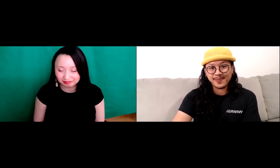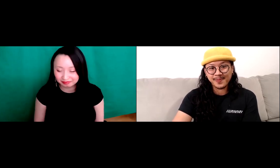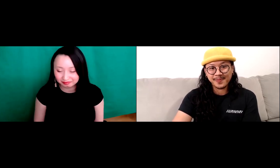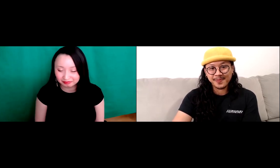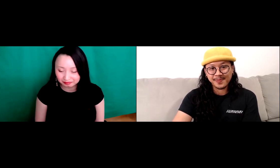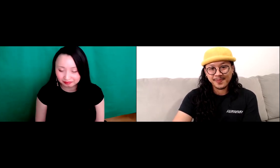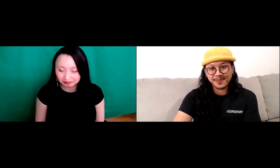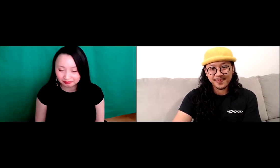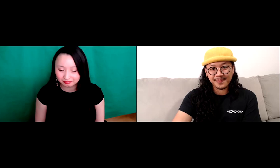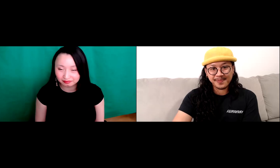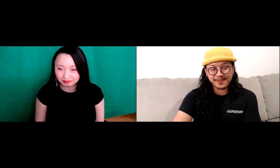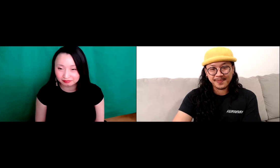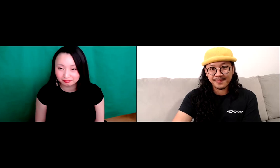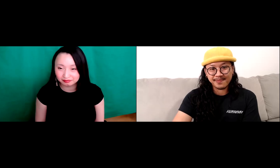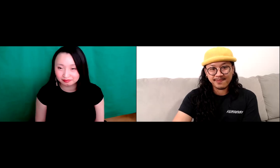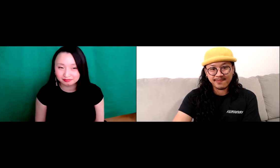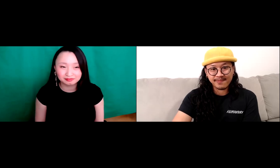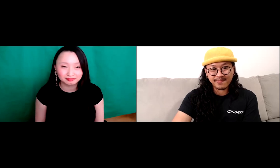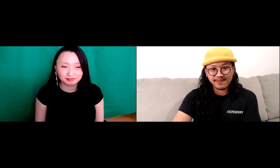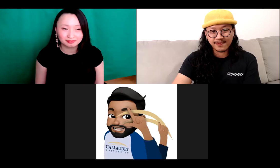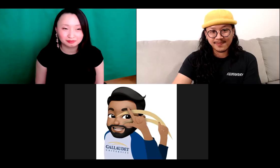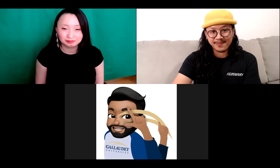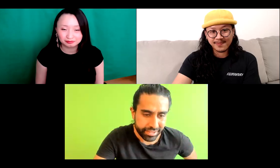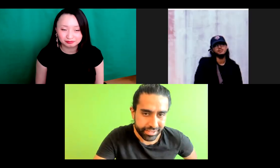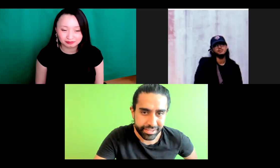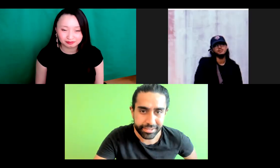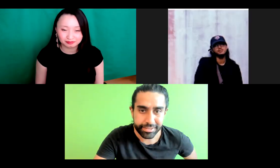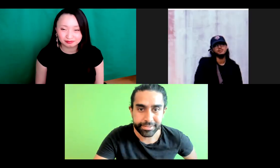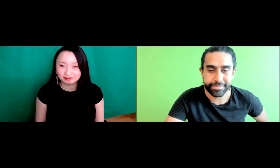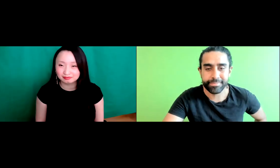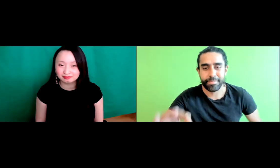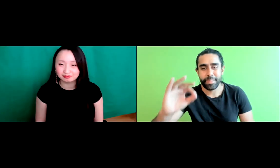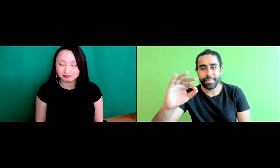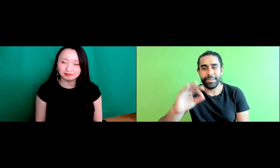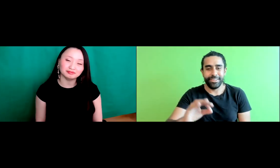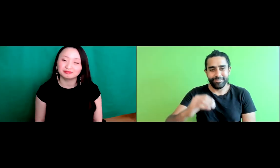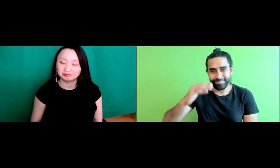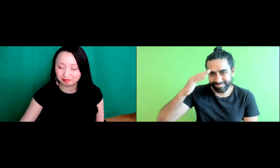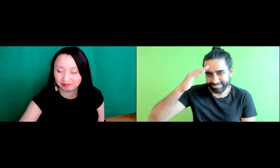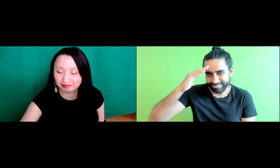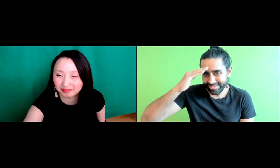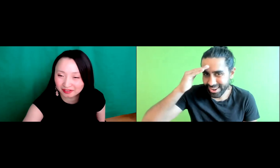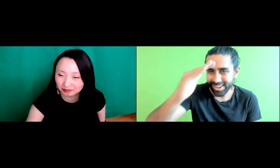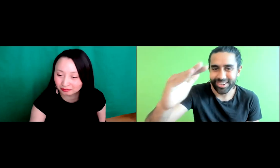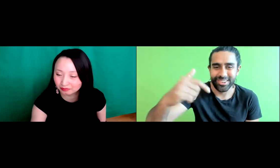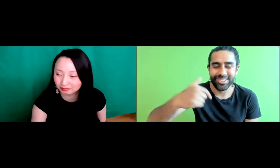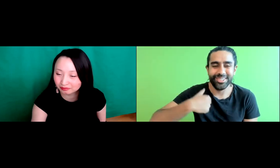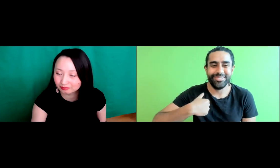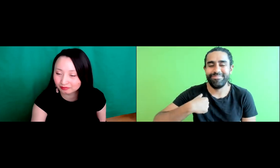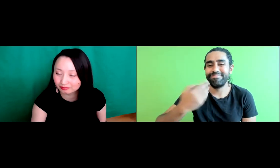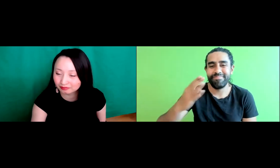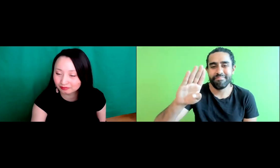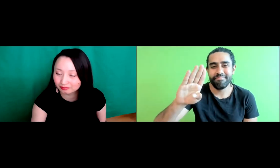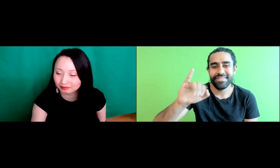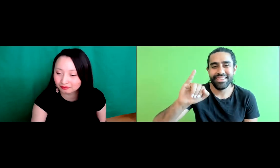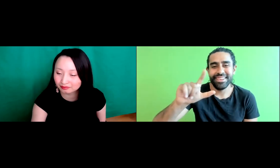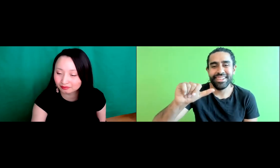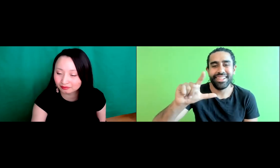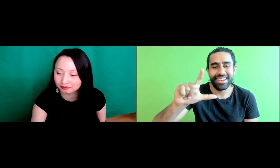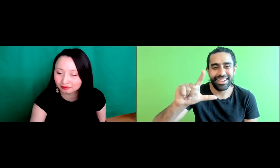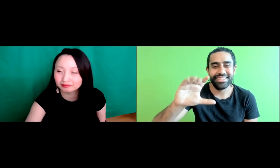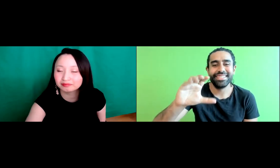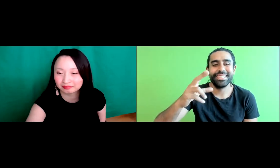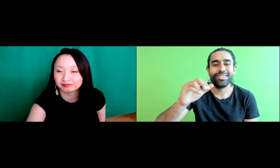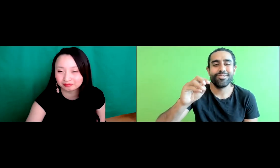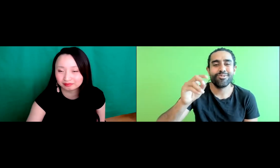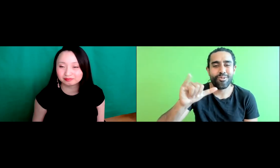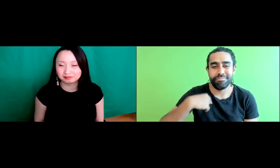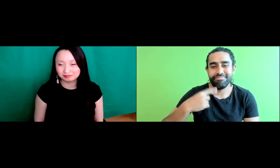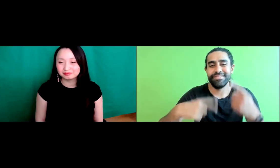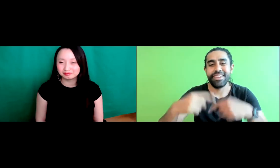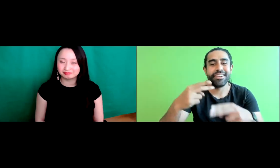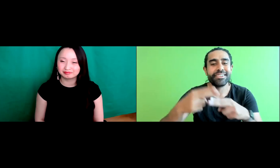Let's go ahead and have below. Hello, my name is Bilal Chinoy.